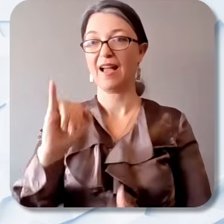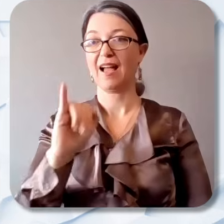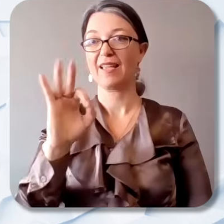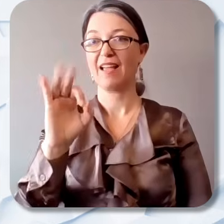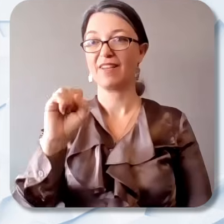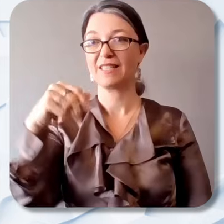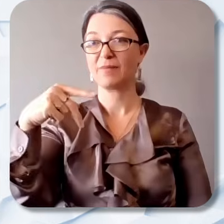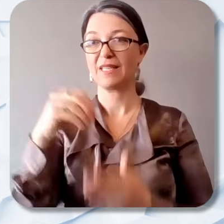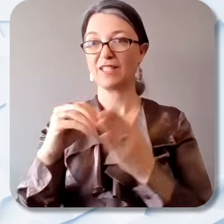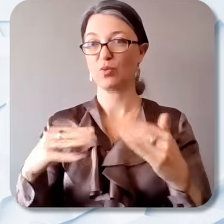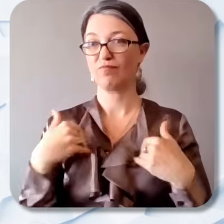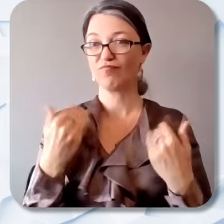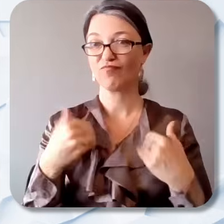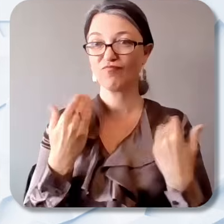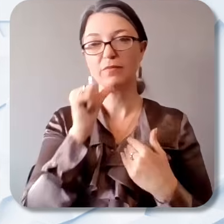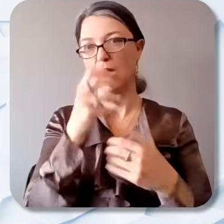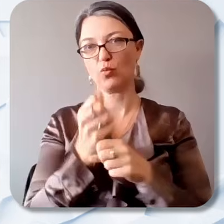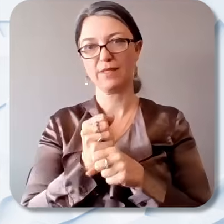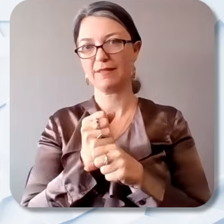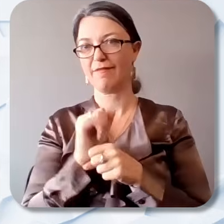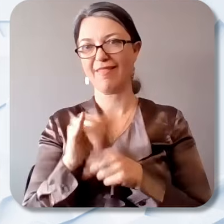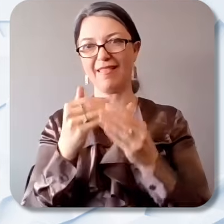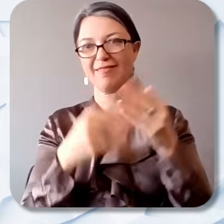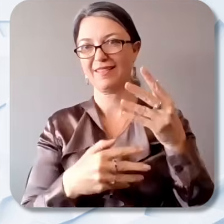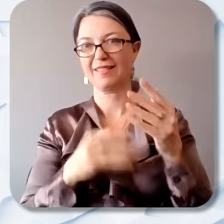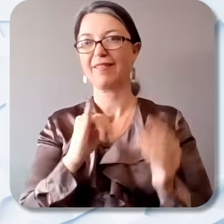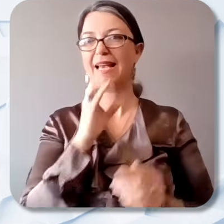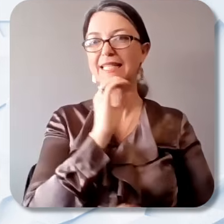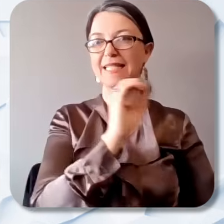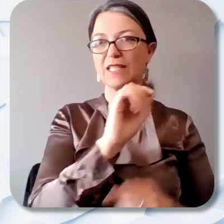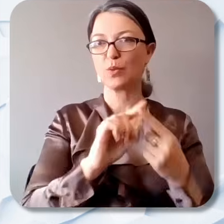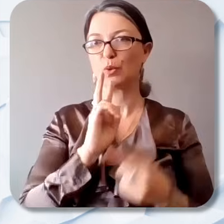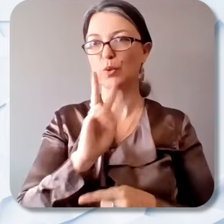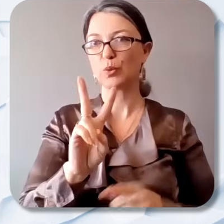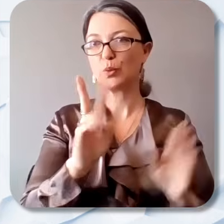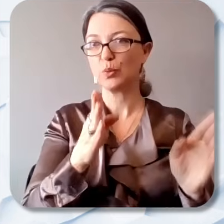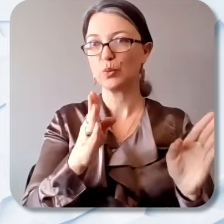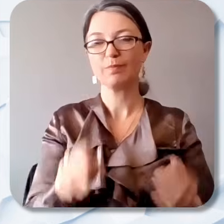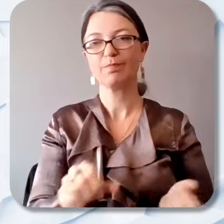Students who have IFSPs are students who are ages 0 through 2.